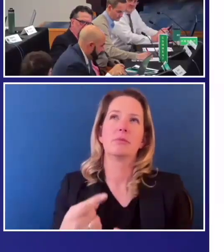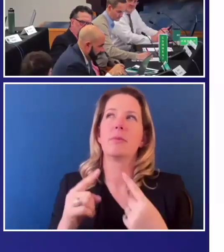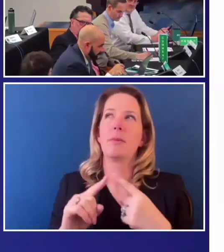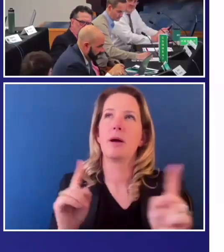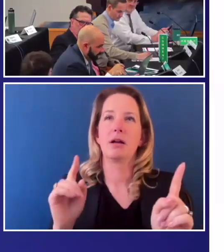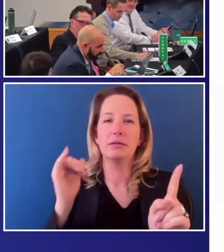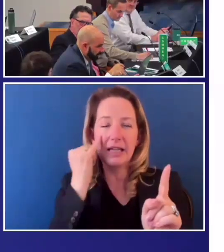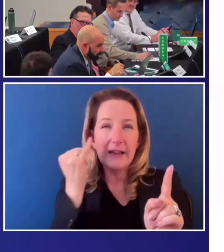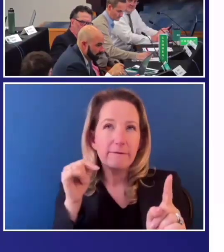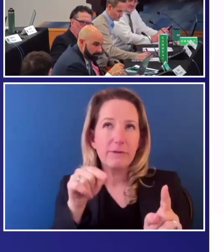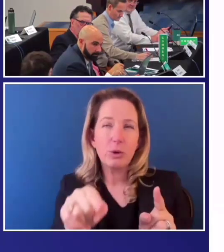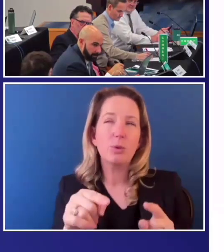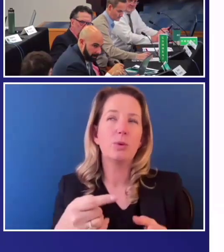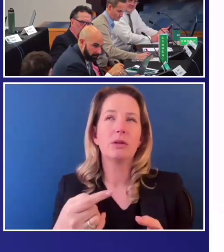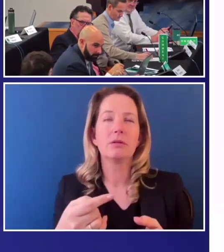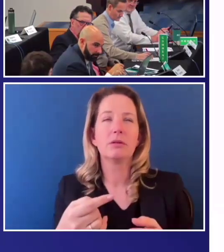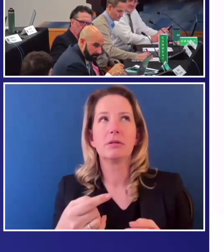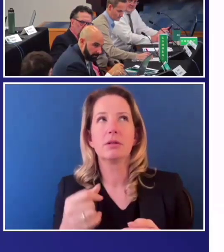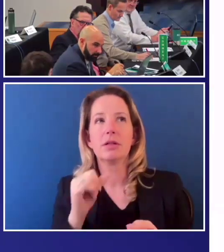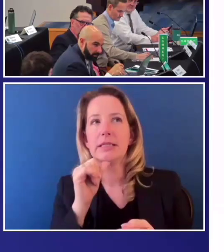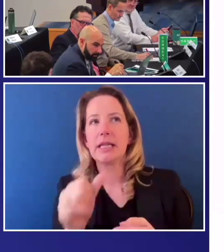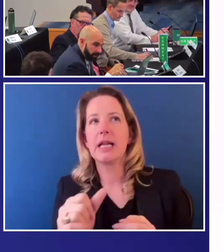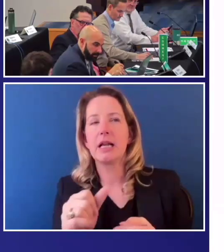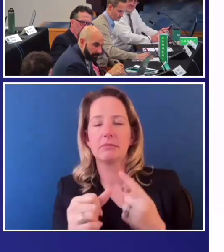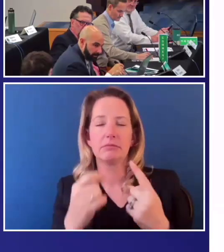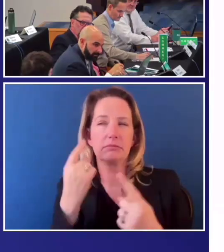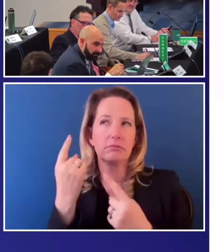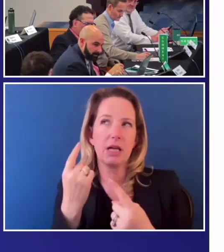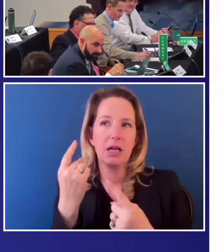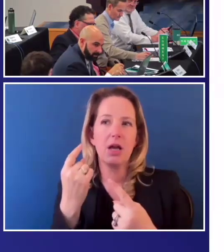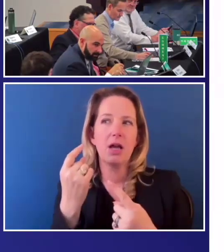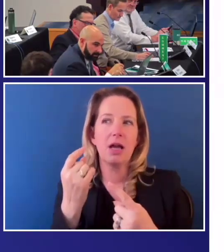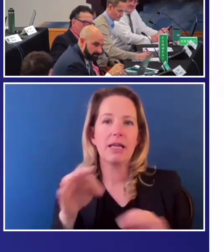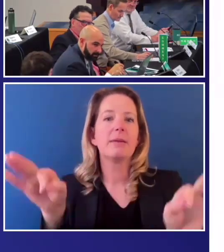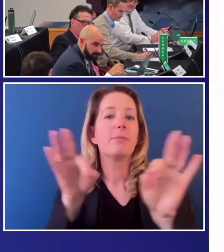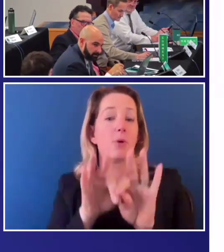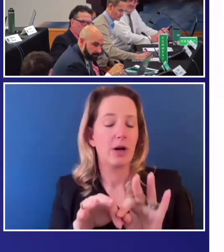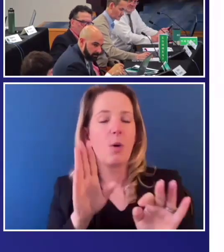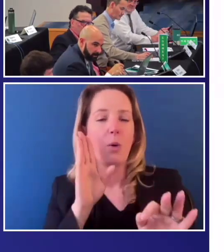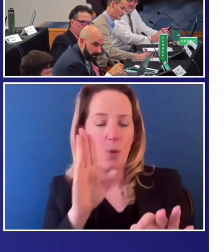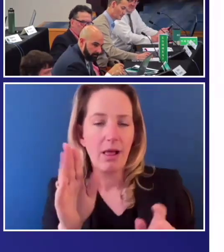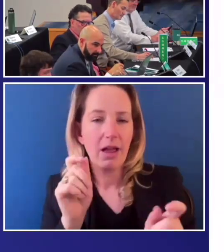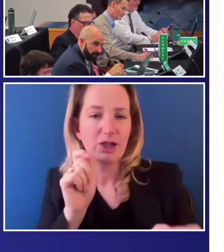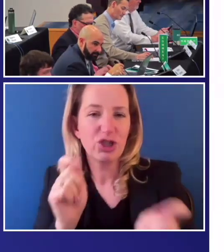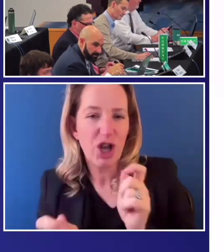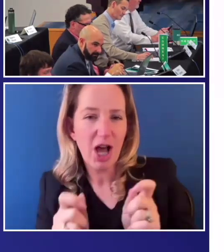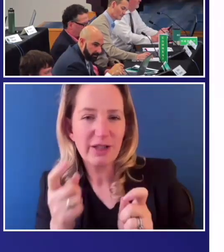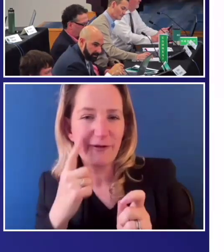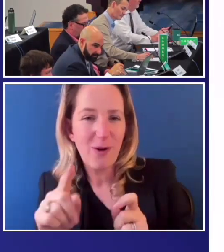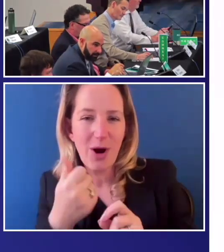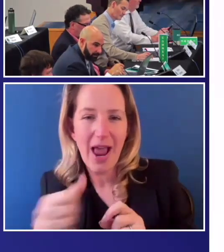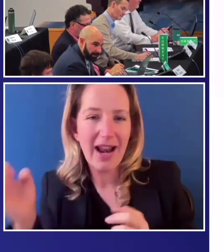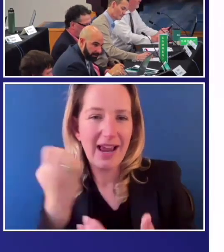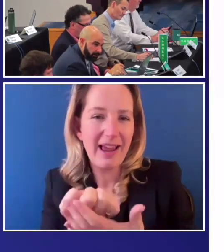perspective in either direction, then I do think you need to also add that you're going to inflation-adjust for any of these, right? Because if you're not looking at